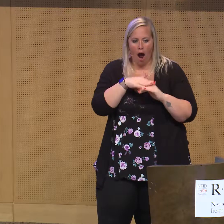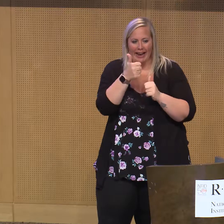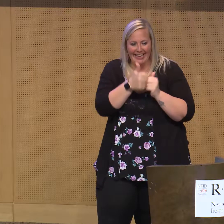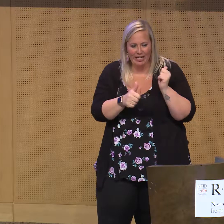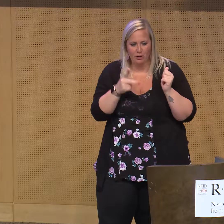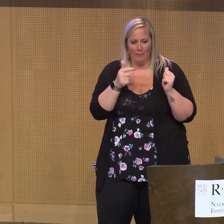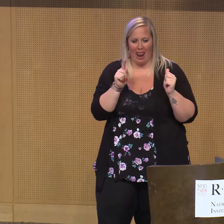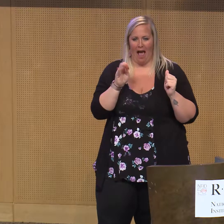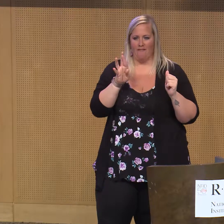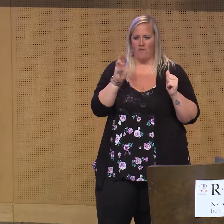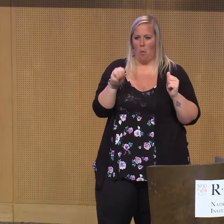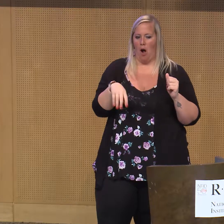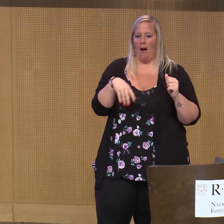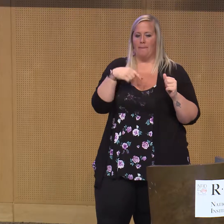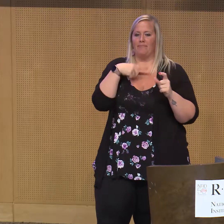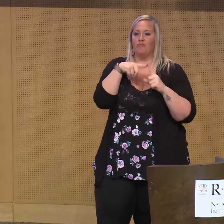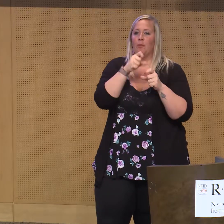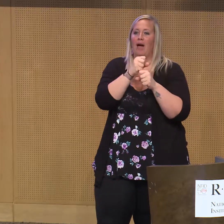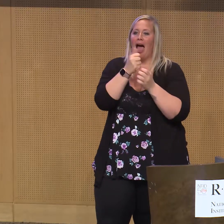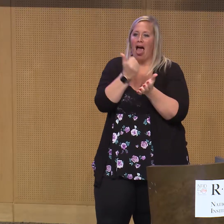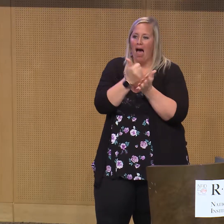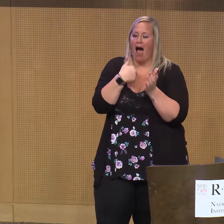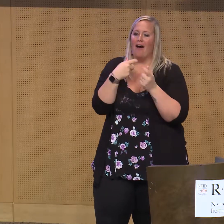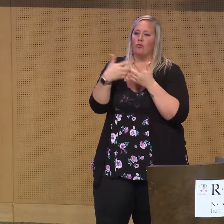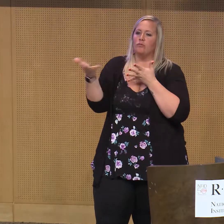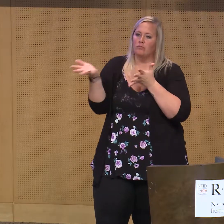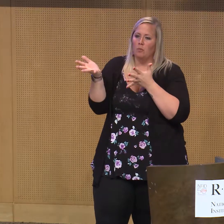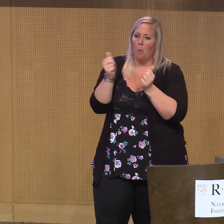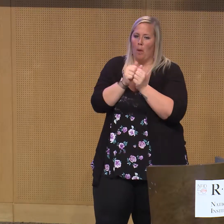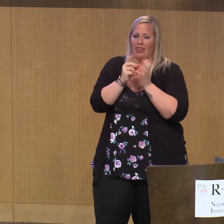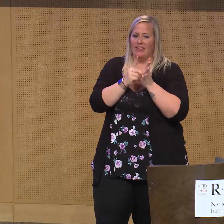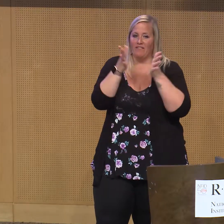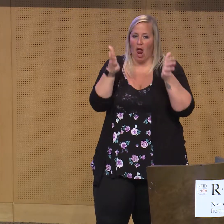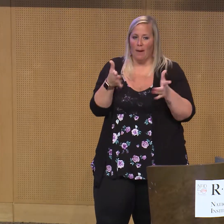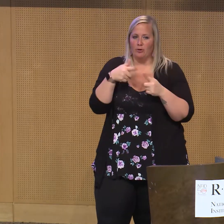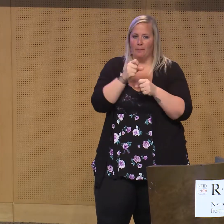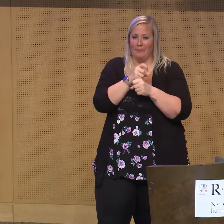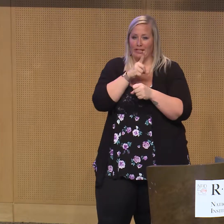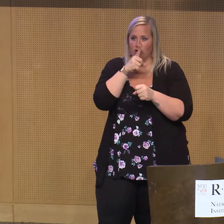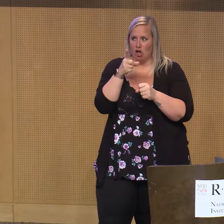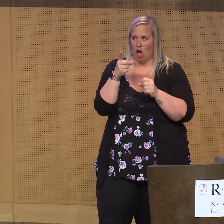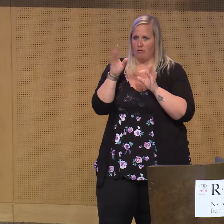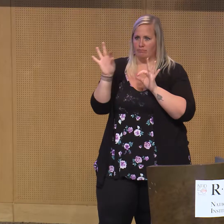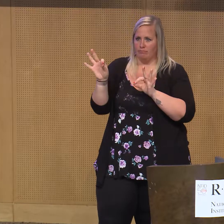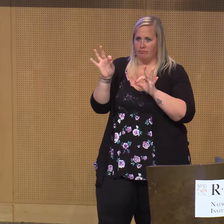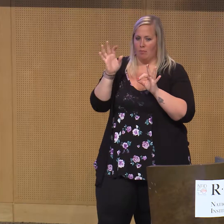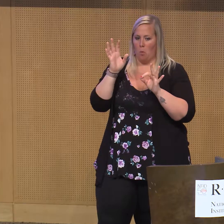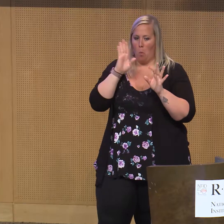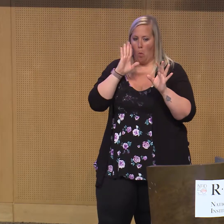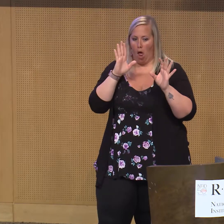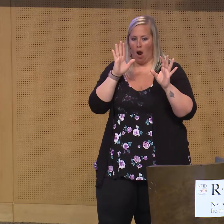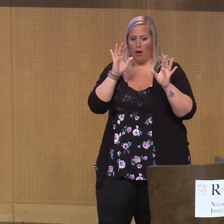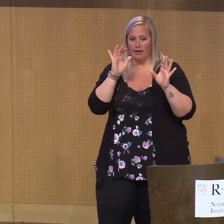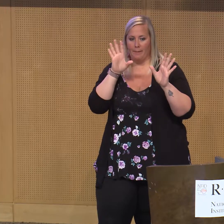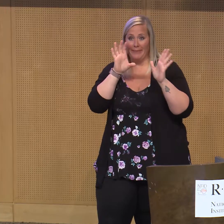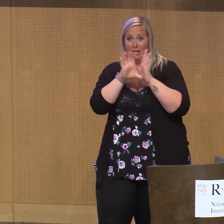is sized appropriately for each possible platform or device that can be utilized. So I need to work with a developer